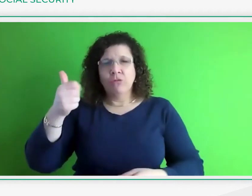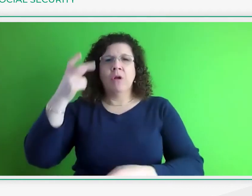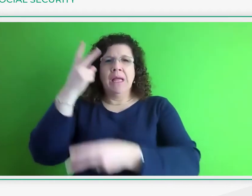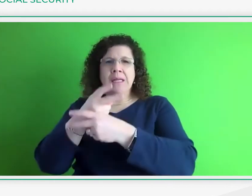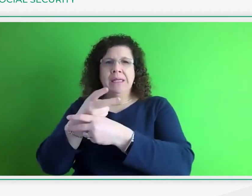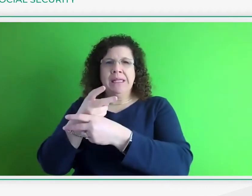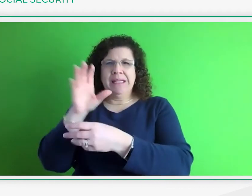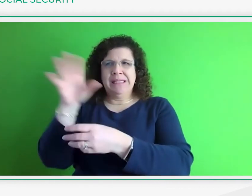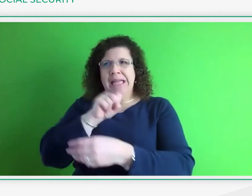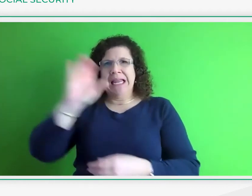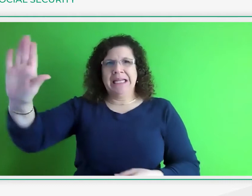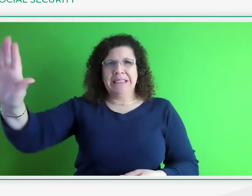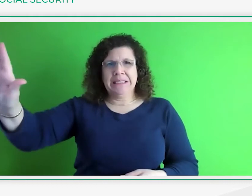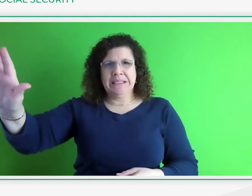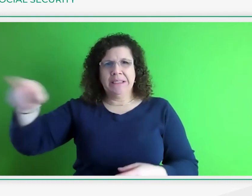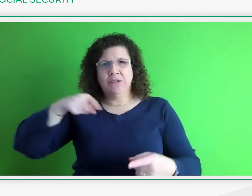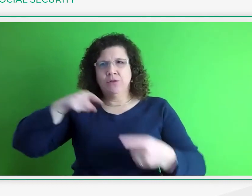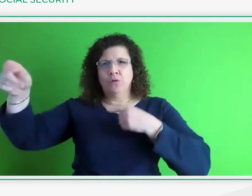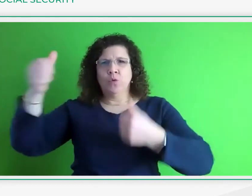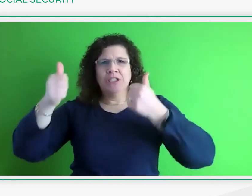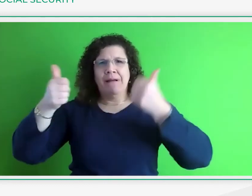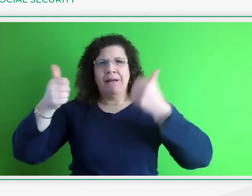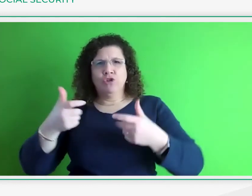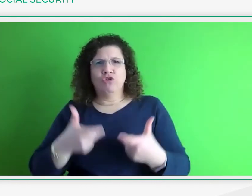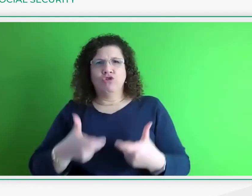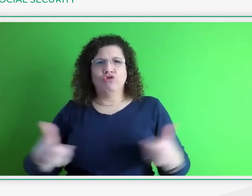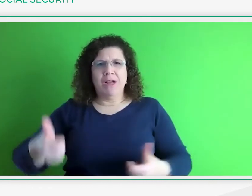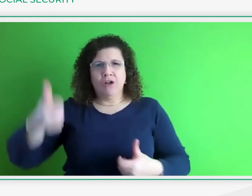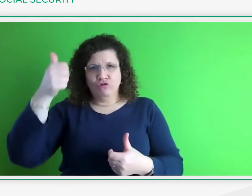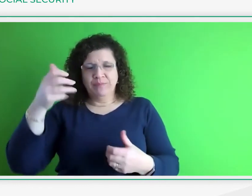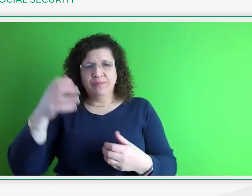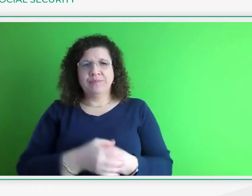But if the spouse’s is greater, then I would go with that.